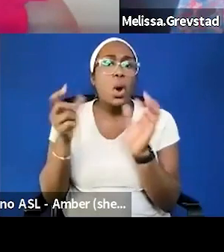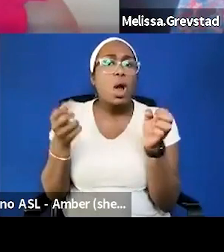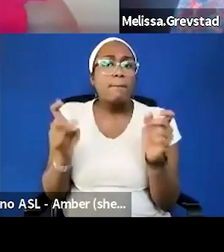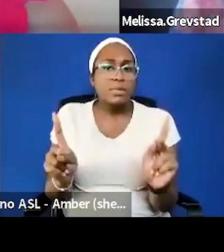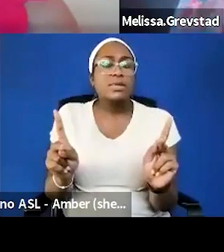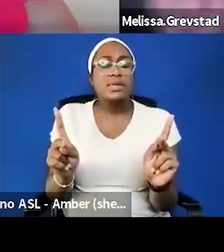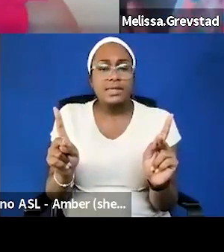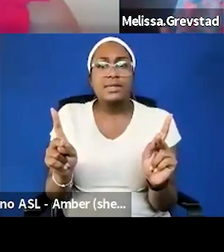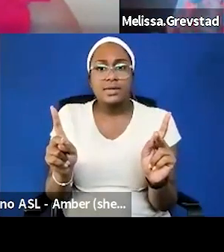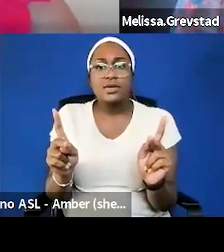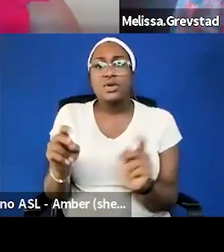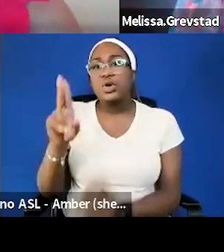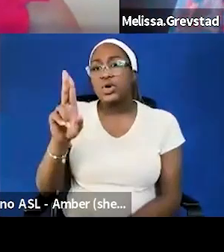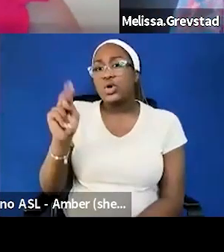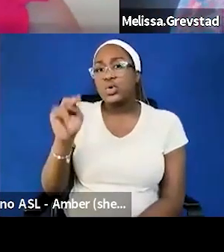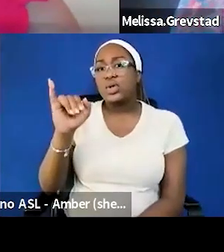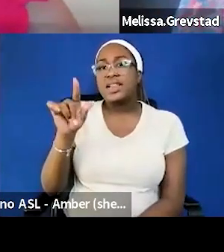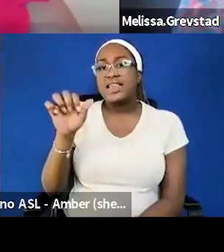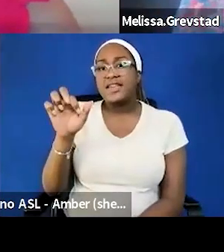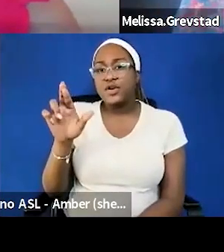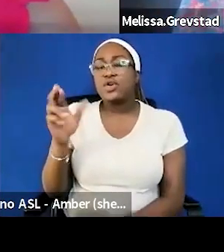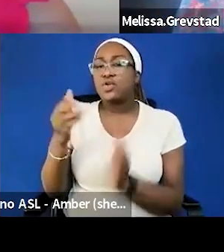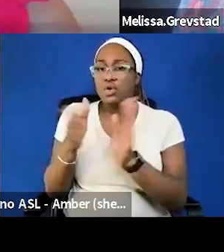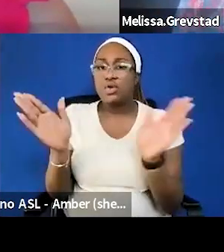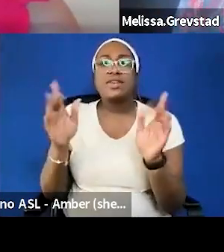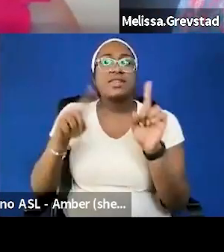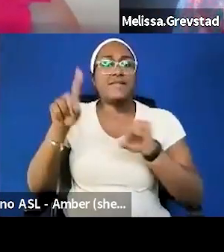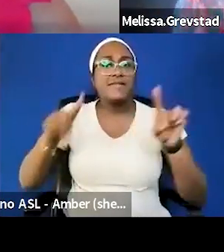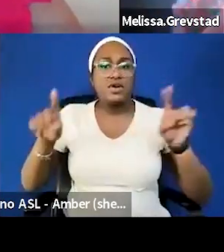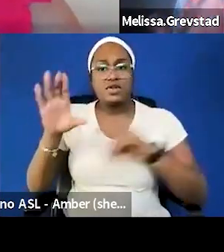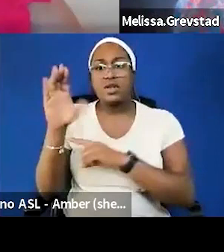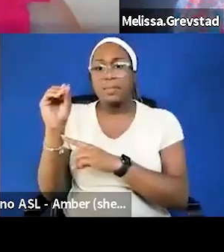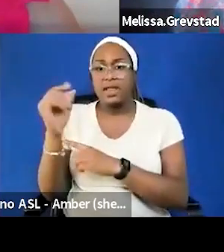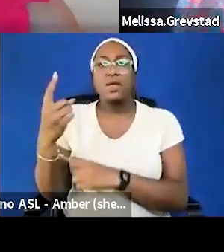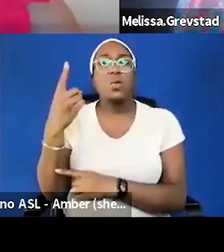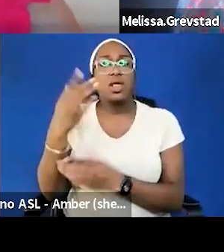So Unilever overall is a very, very diverse company. I think it's one of the things that the company is known for.